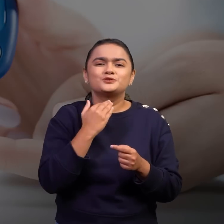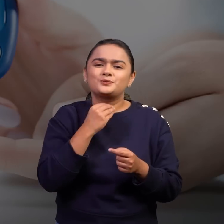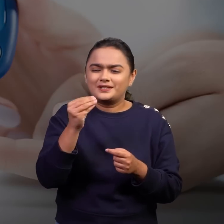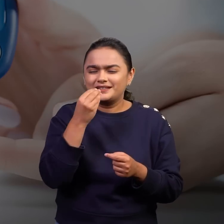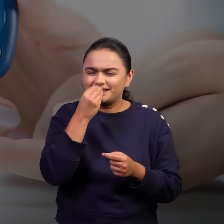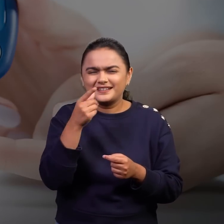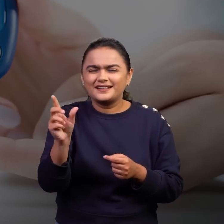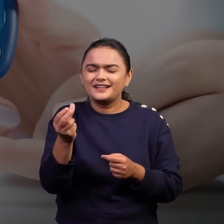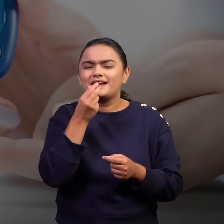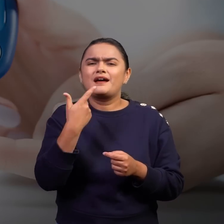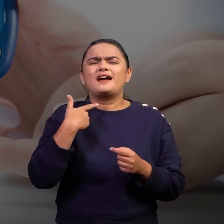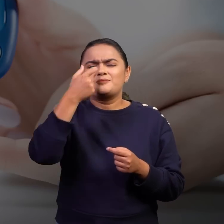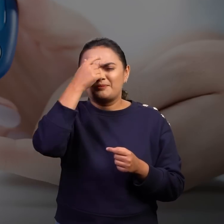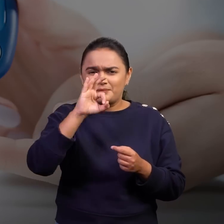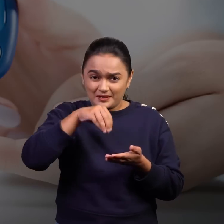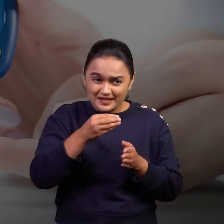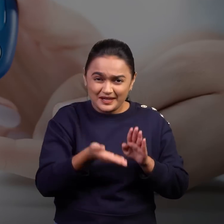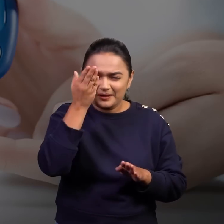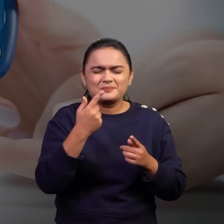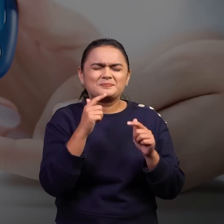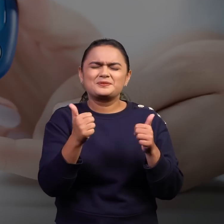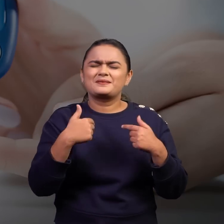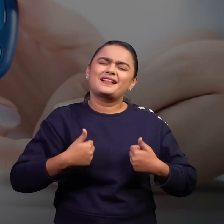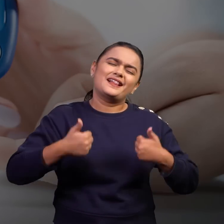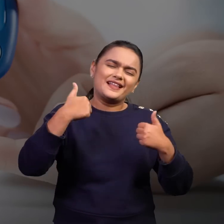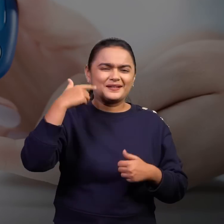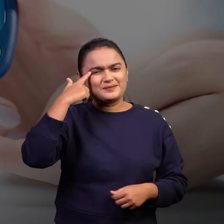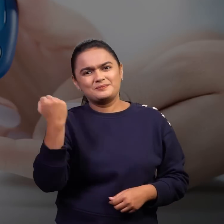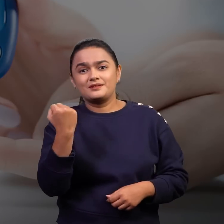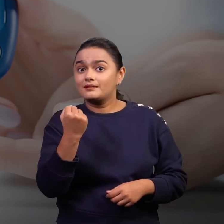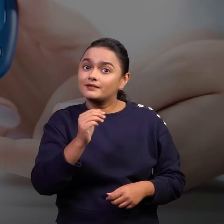You might think that eating sweets wouldn't increase your sugar levels. But that's not the case.